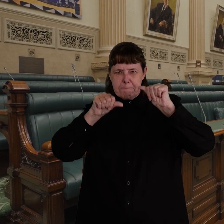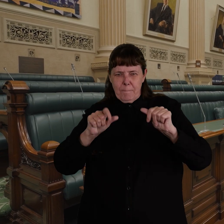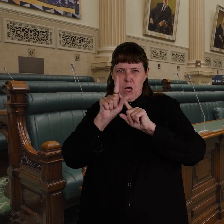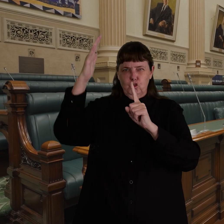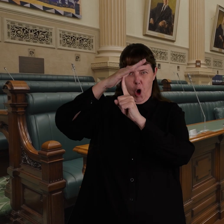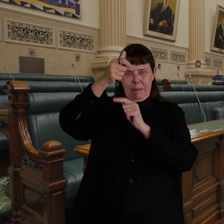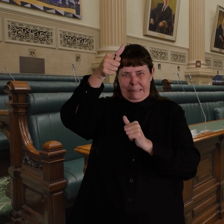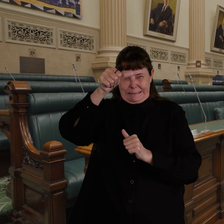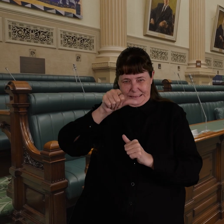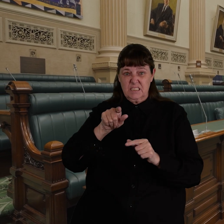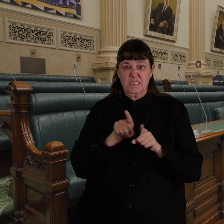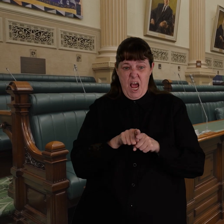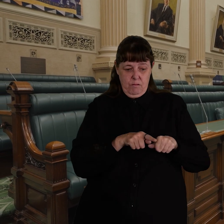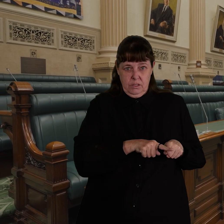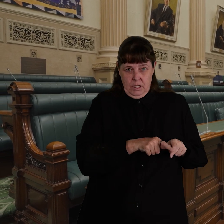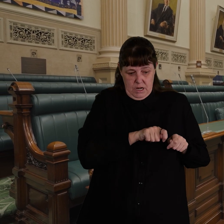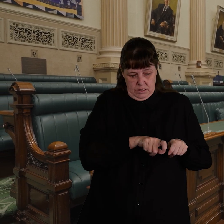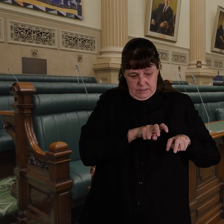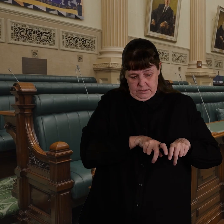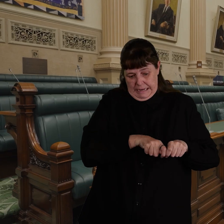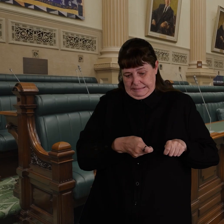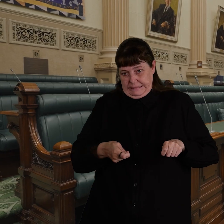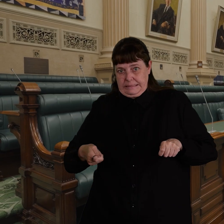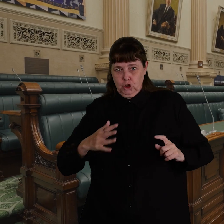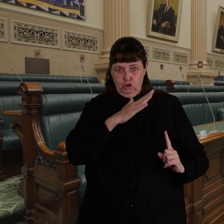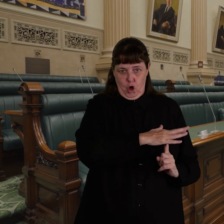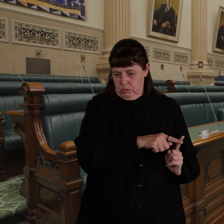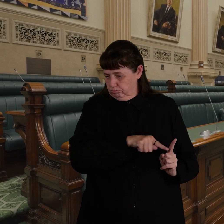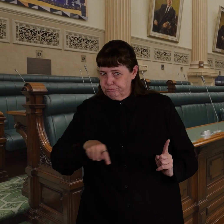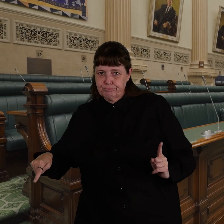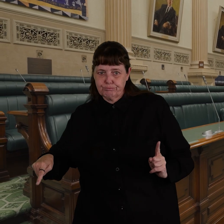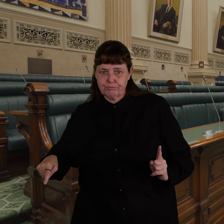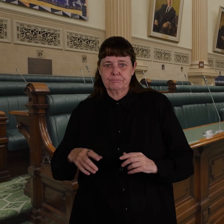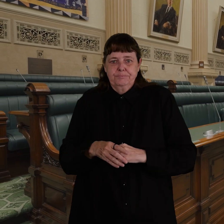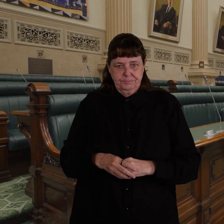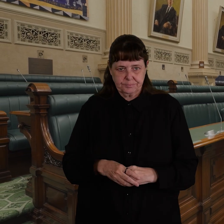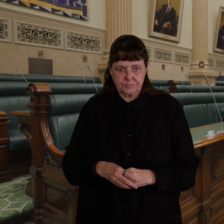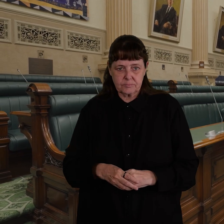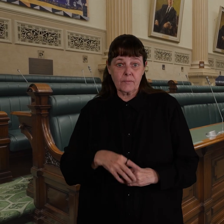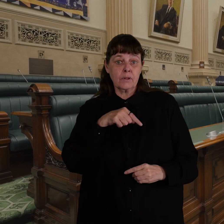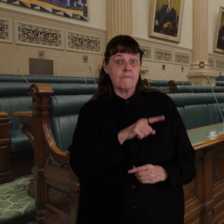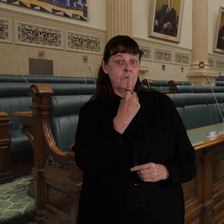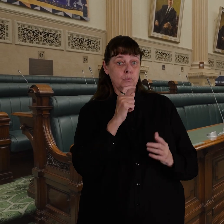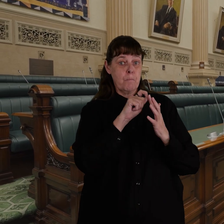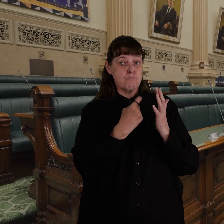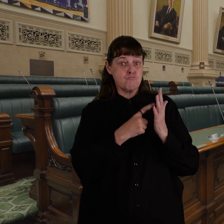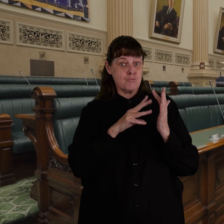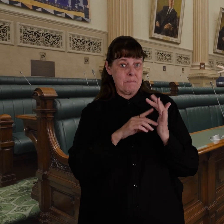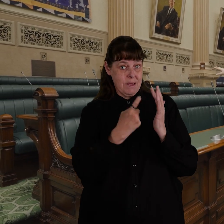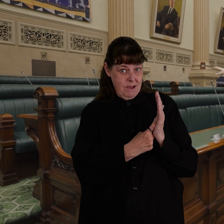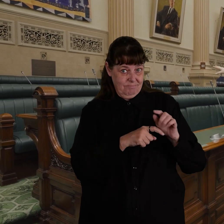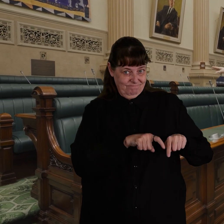and then the ministers sit along in sequence along our front bench here. On the benches at the back